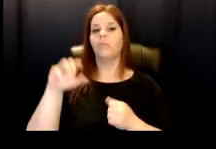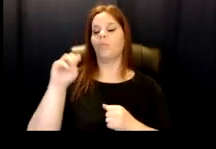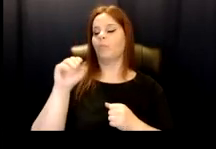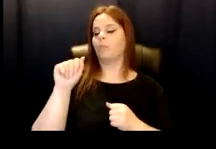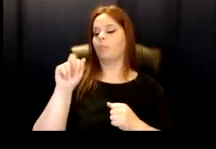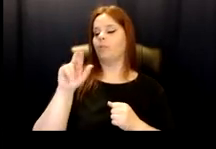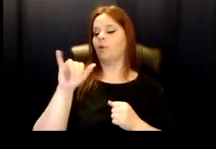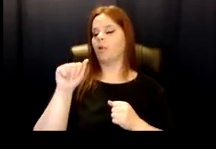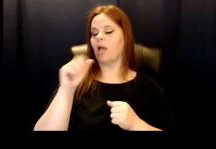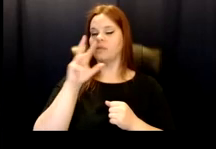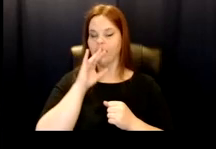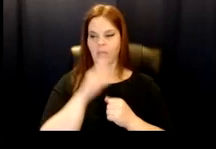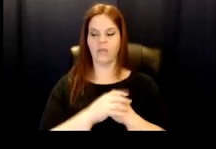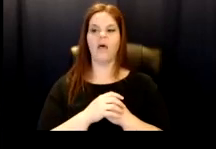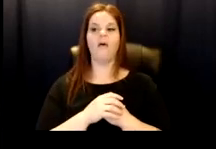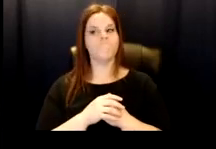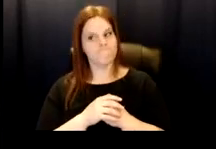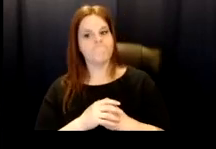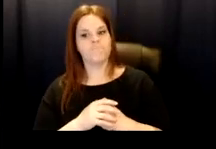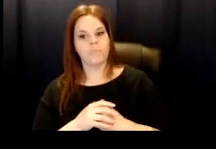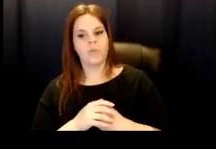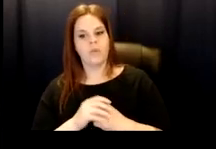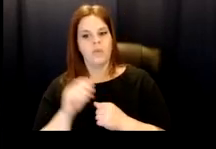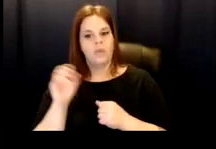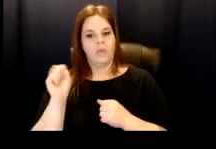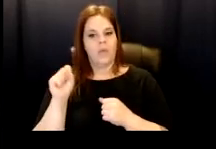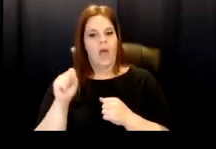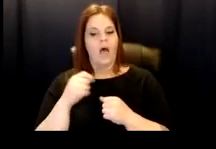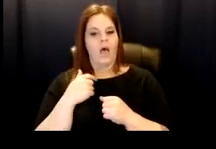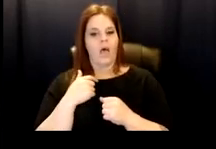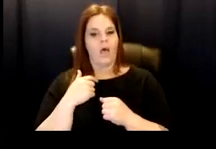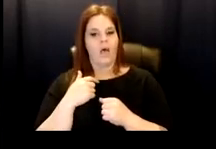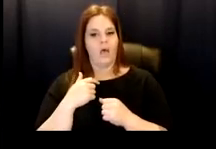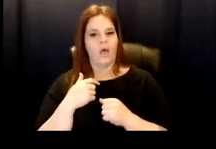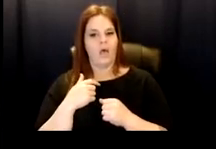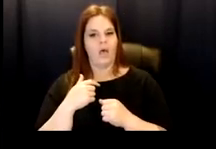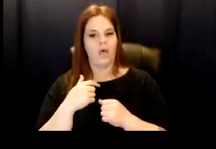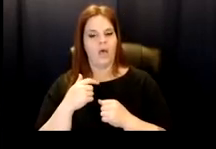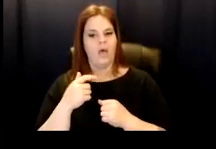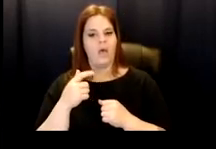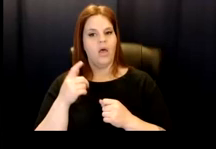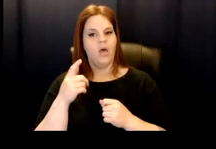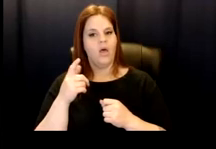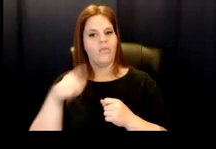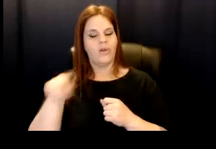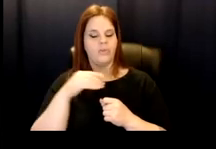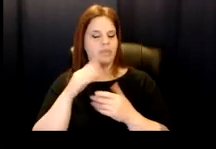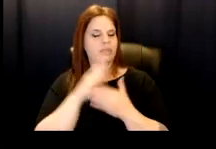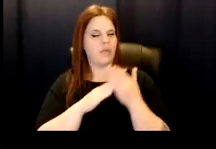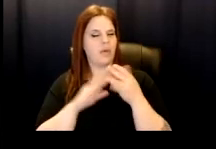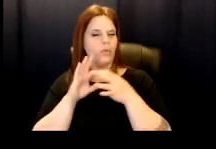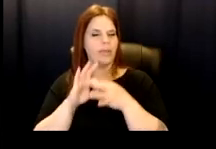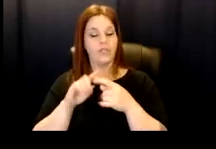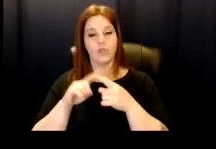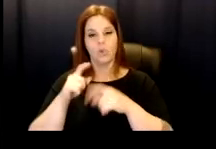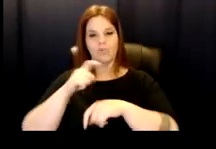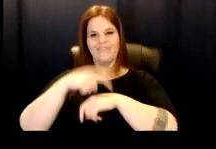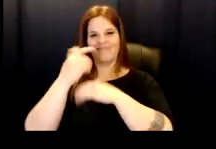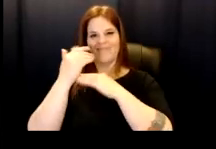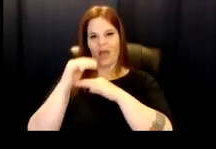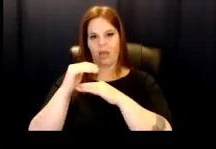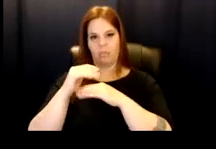been lawsuits about employment based hiring tests, and timed tests. I can't speak to any